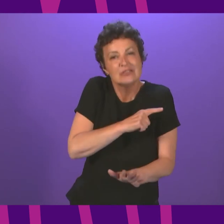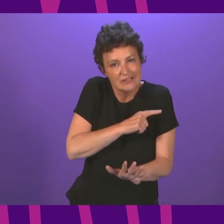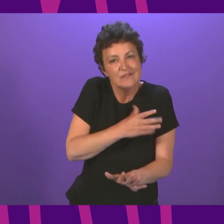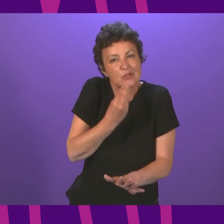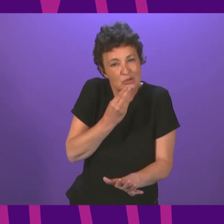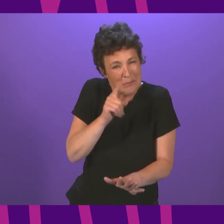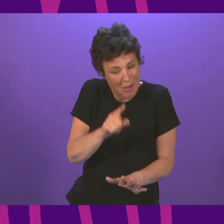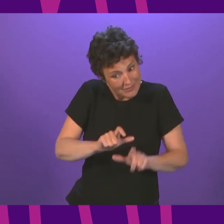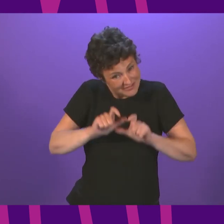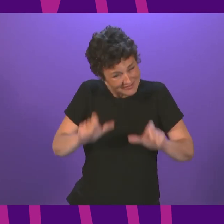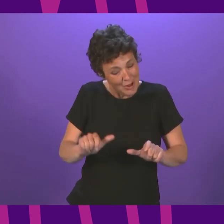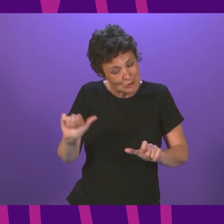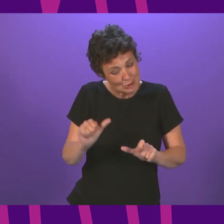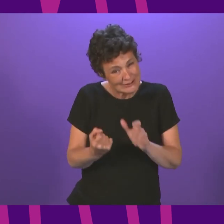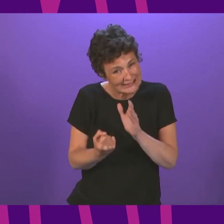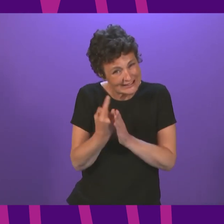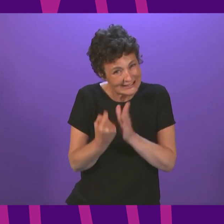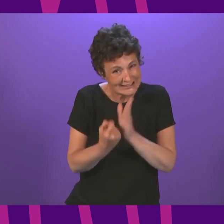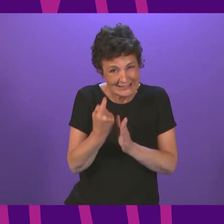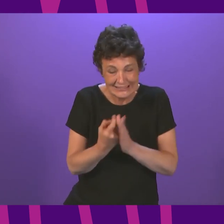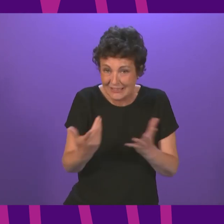he had listened. As he said earlier this week,